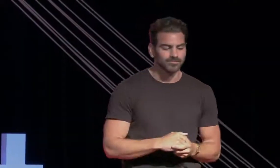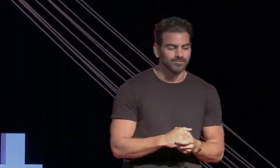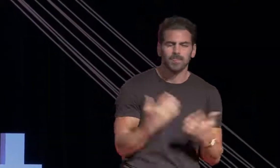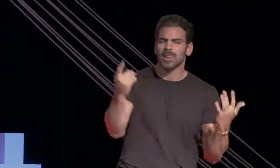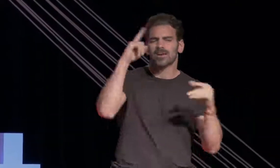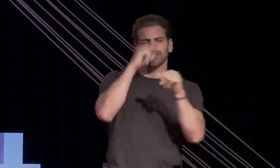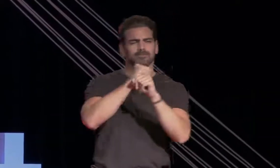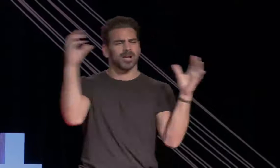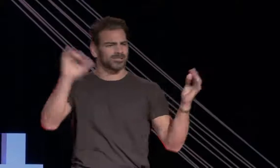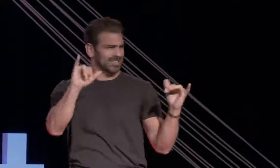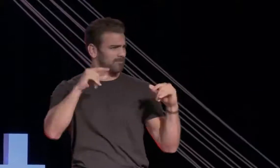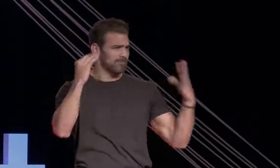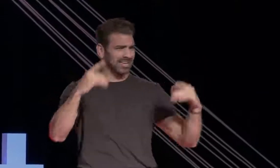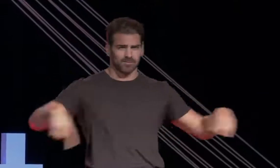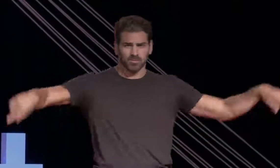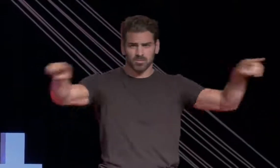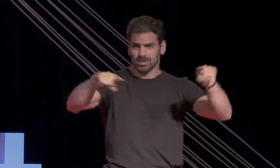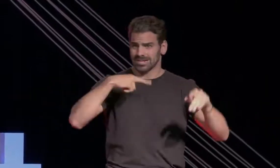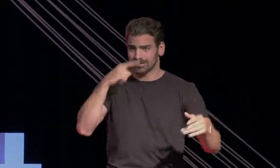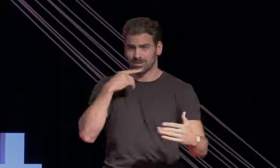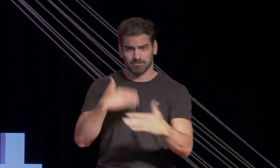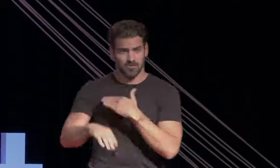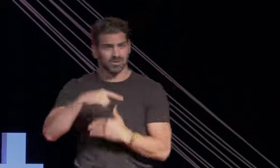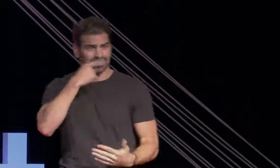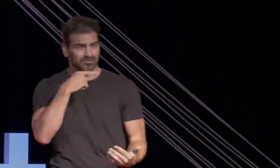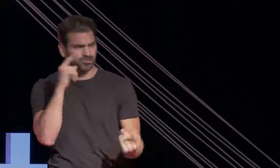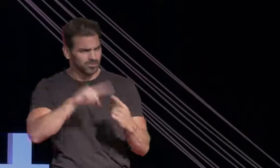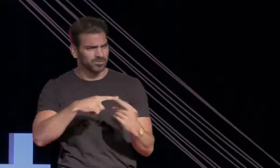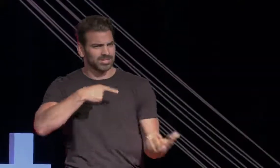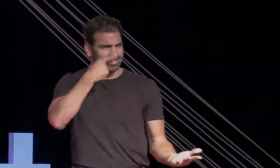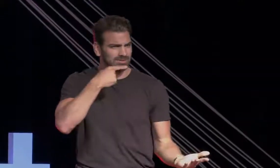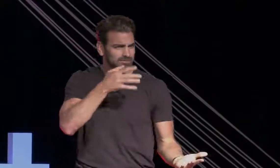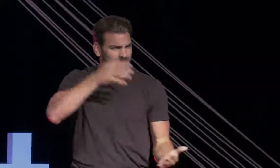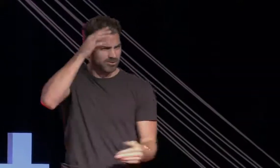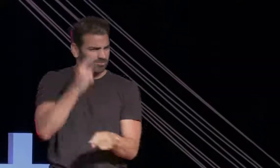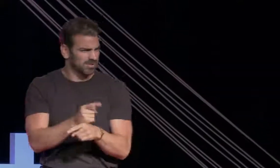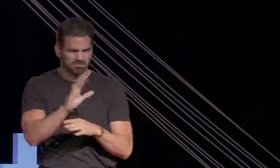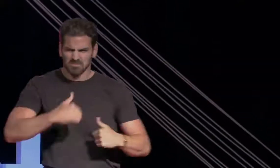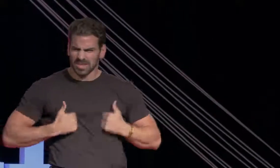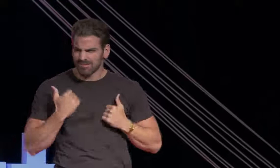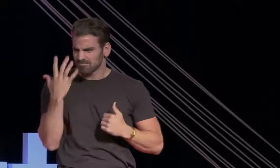like many of you born to hearing parents i never noticed barriers that simply weren't there